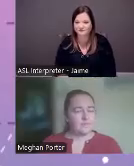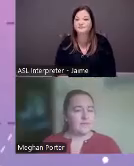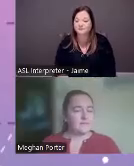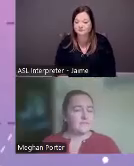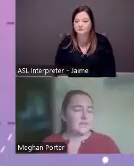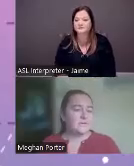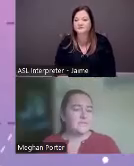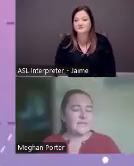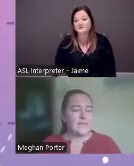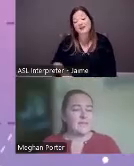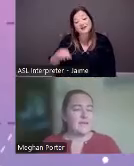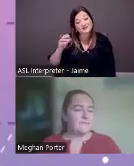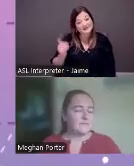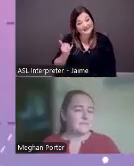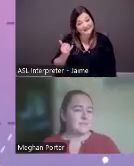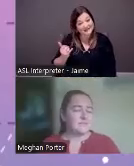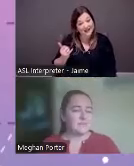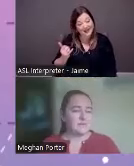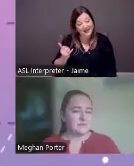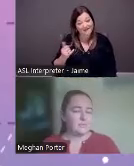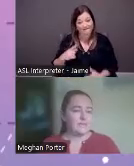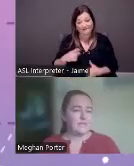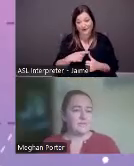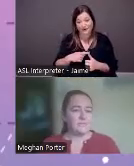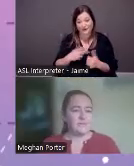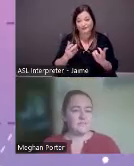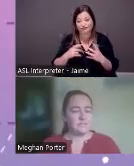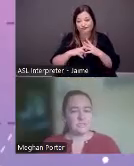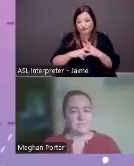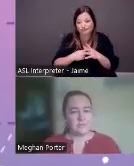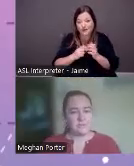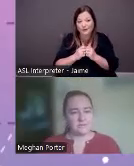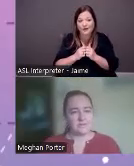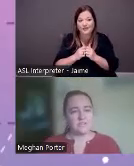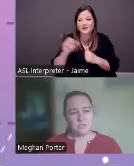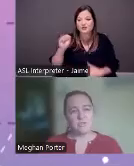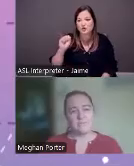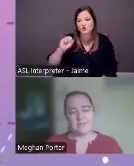All right, so today, first, I'll start with a little bit of social media